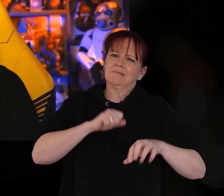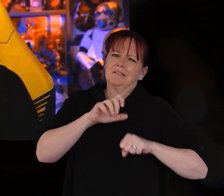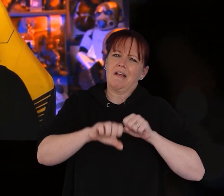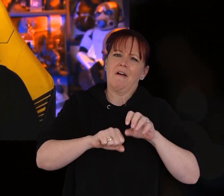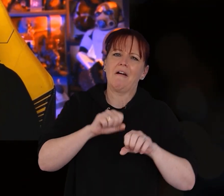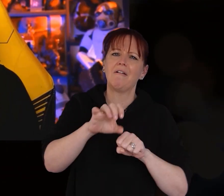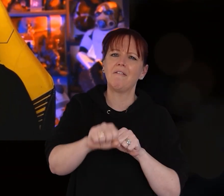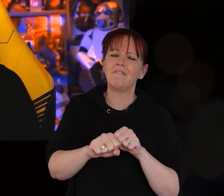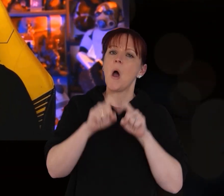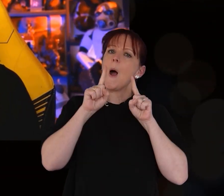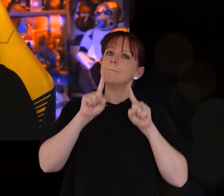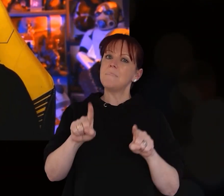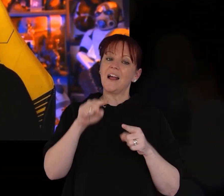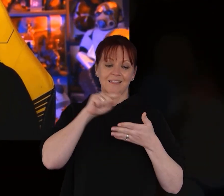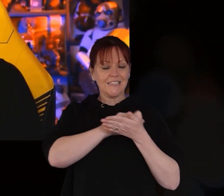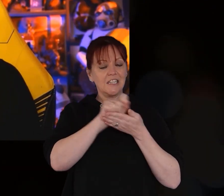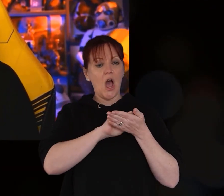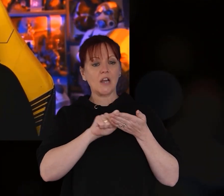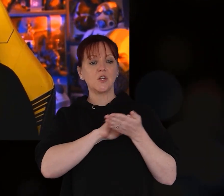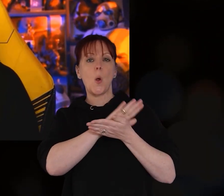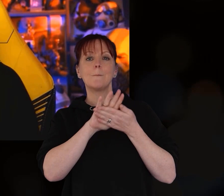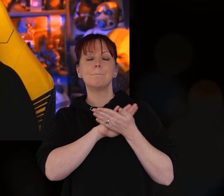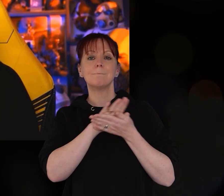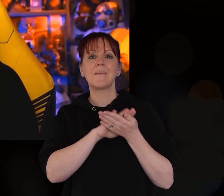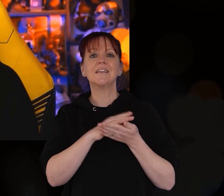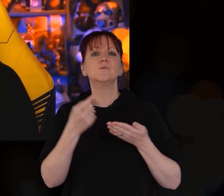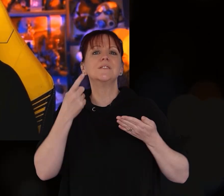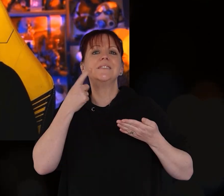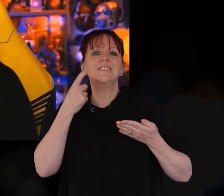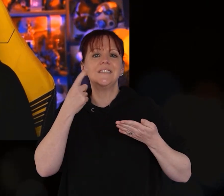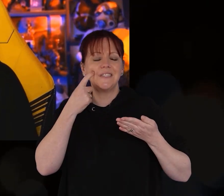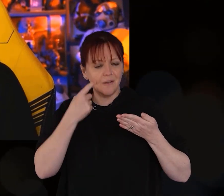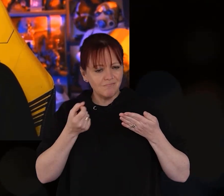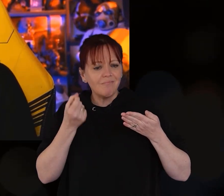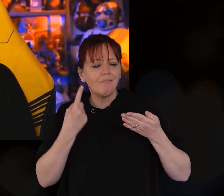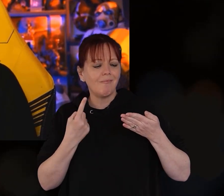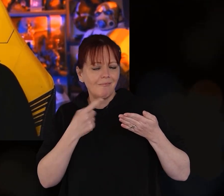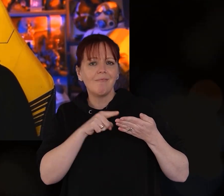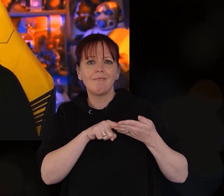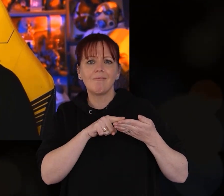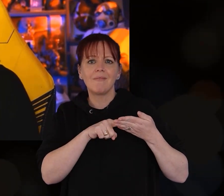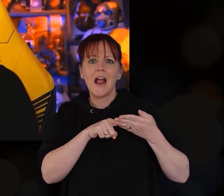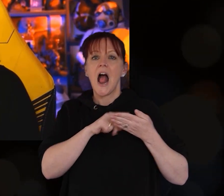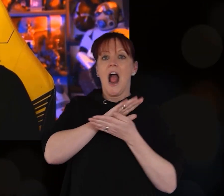did make it easier. Which ultimately did the entire community a great service.